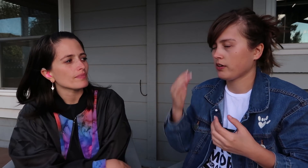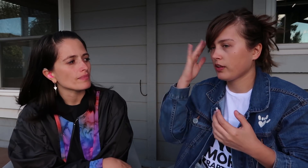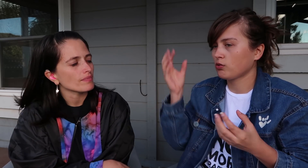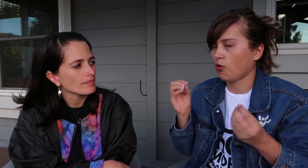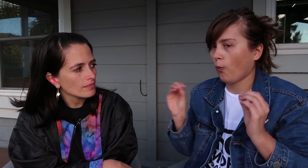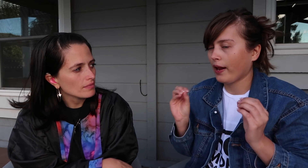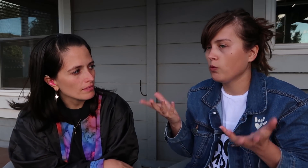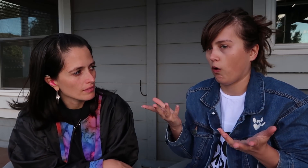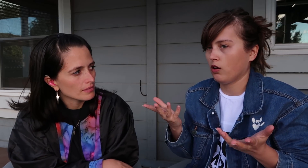They don't know of anyone.